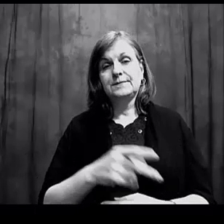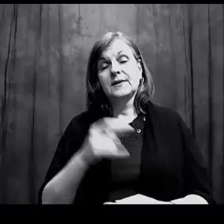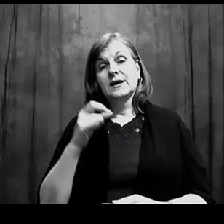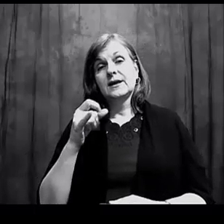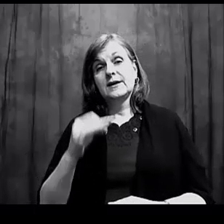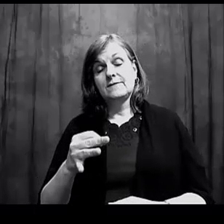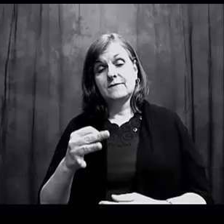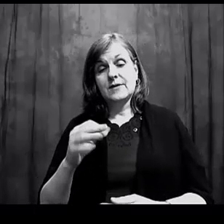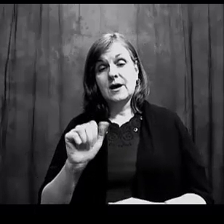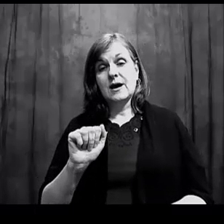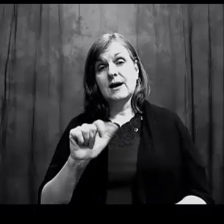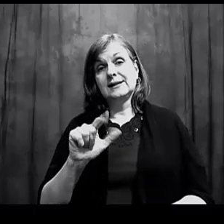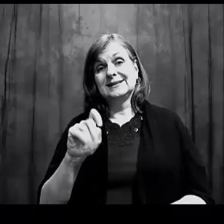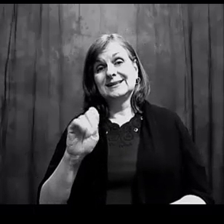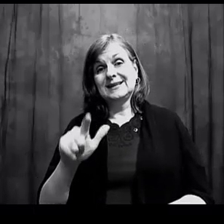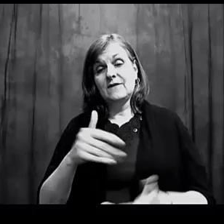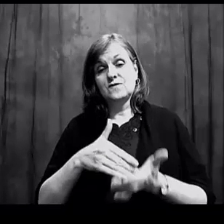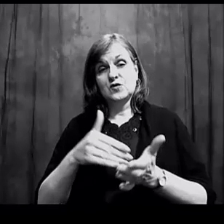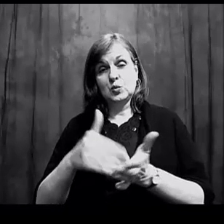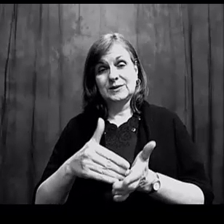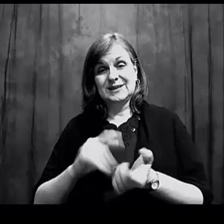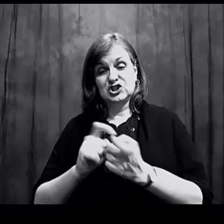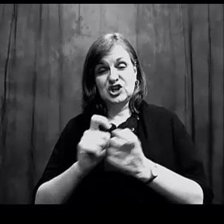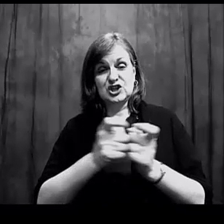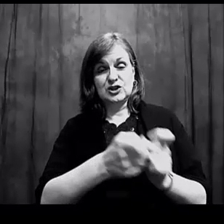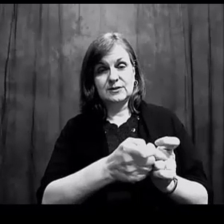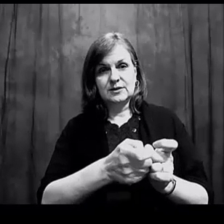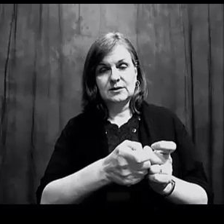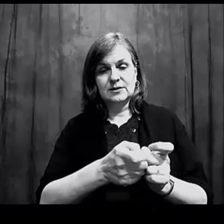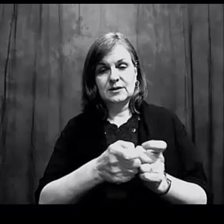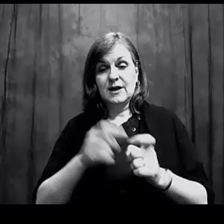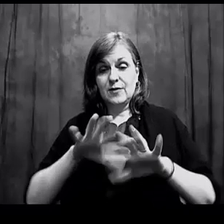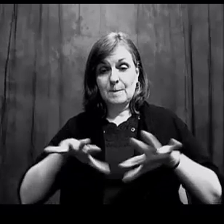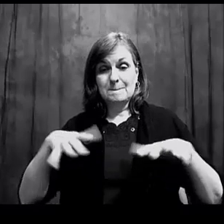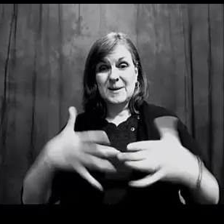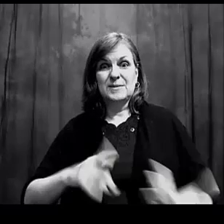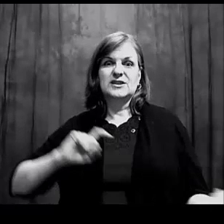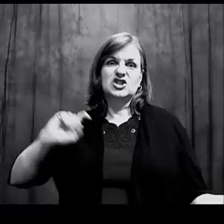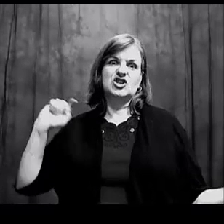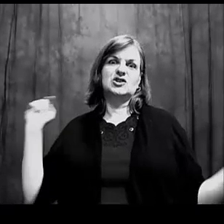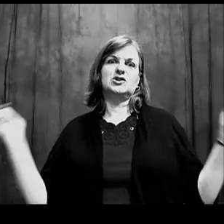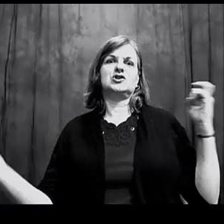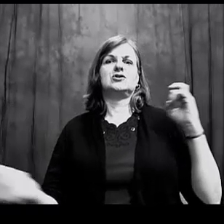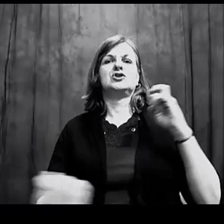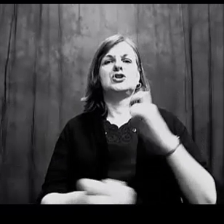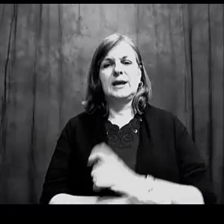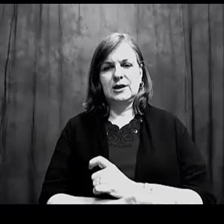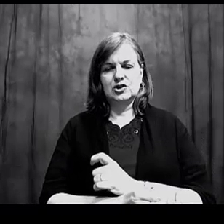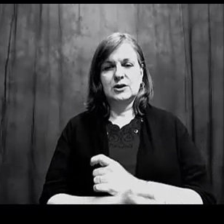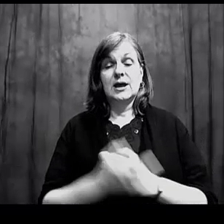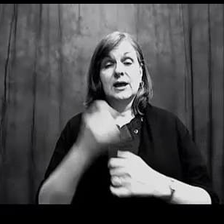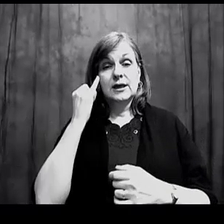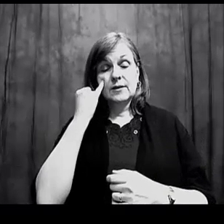so in order to have a change and allele frequencies you have to have a significant change in the population right?